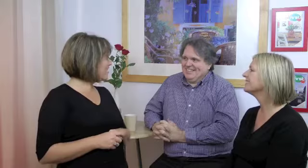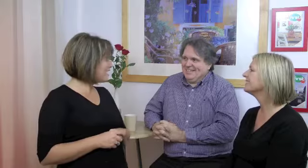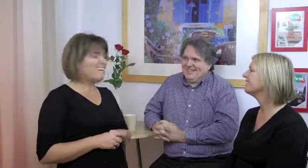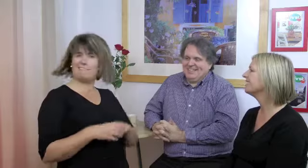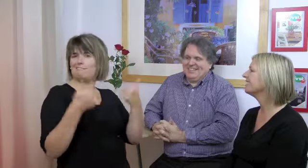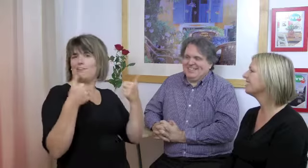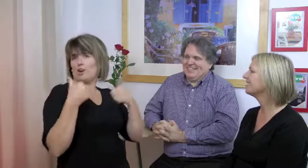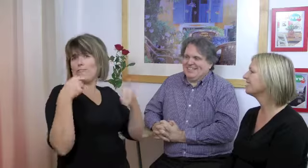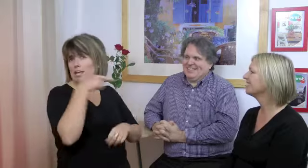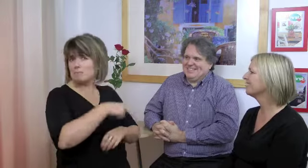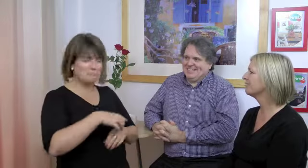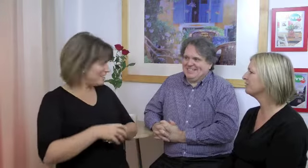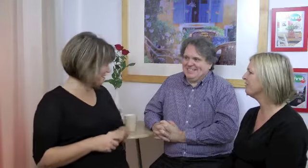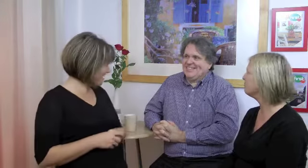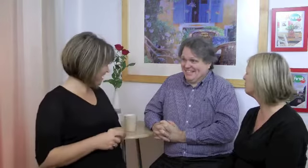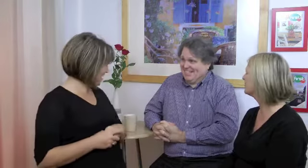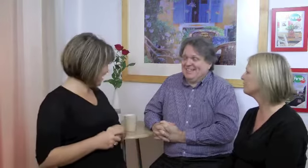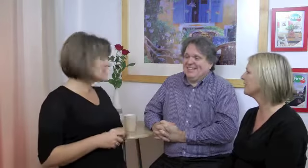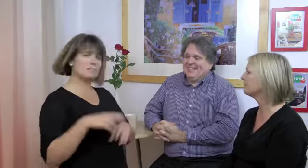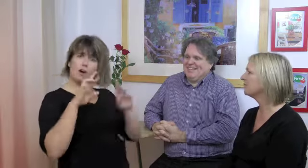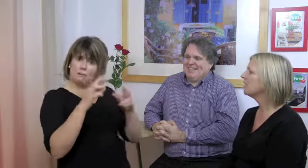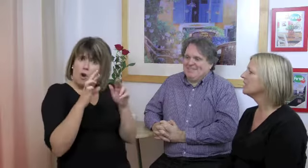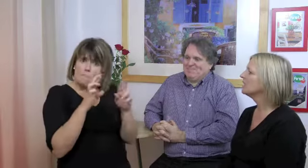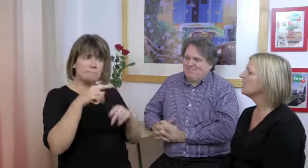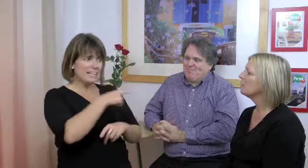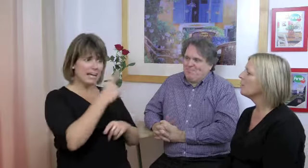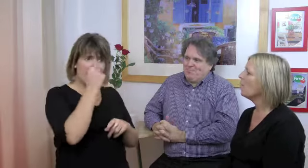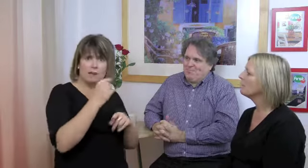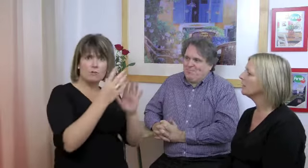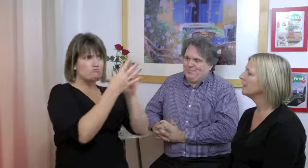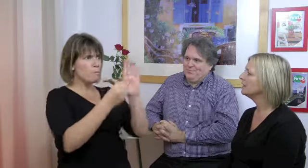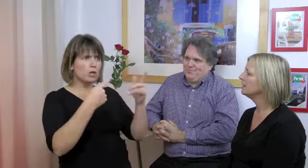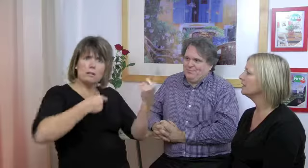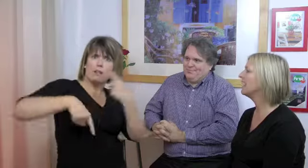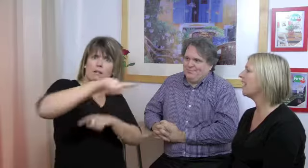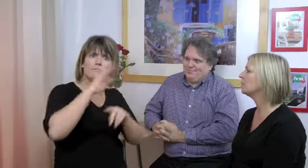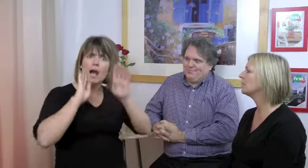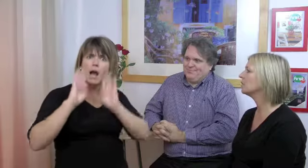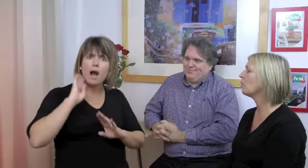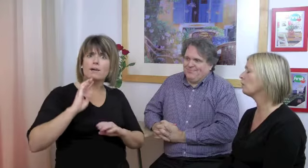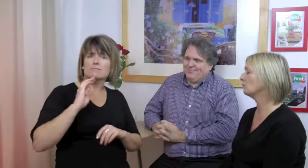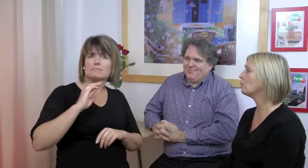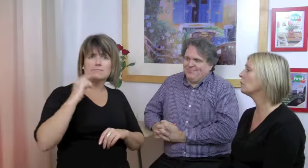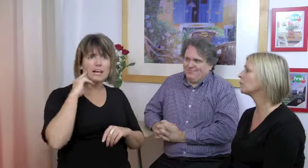Good for him. Hopefully he can be a good role model for other deaf youngsters so that they